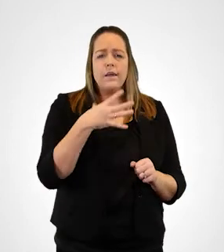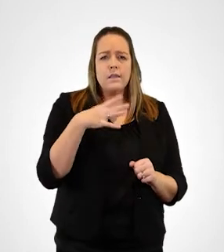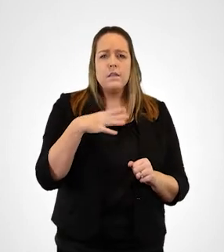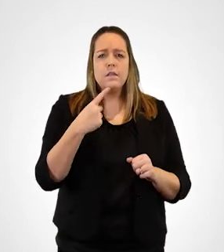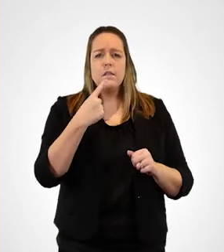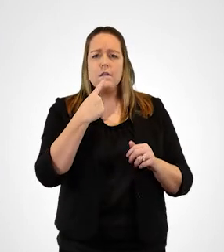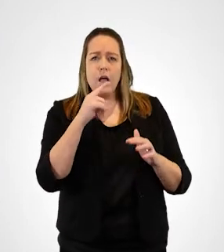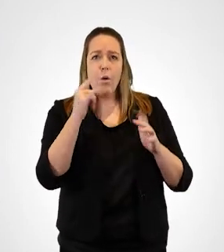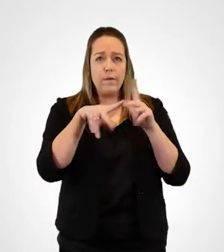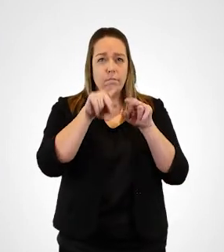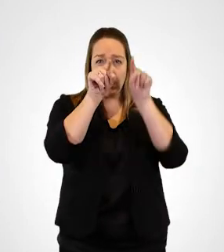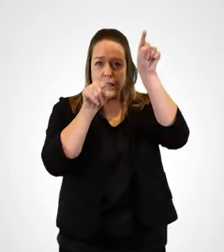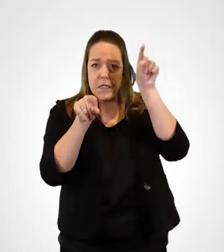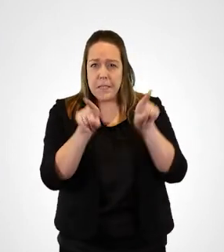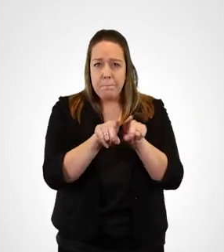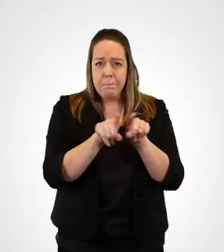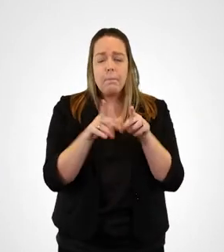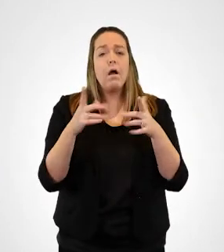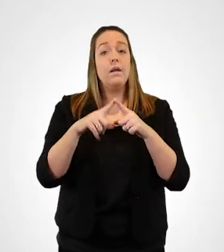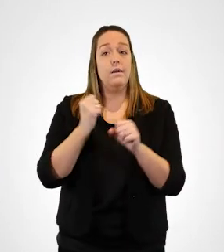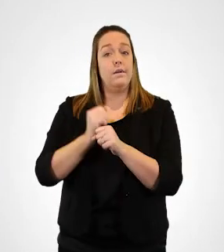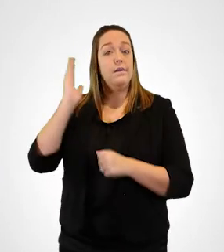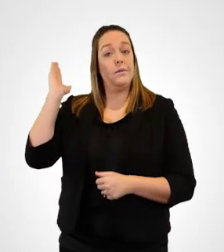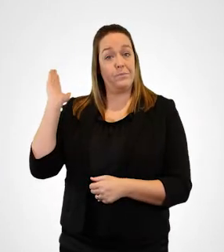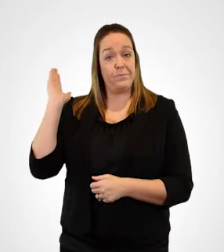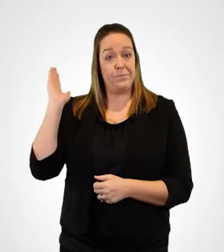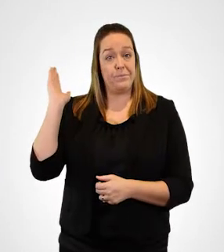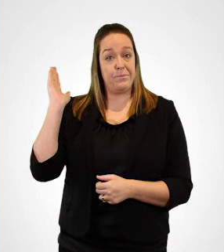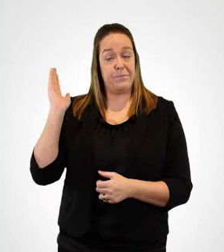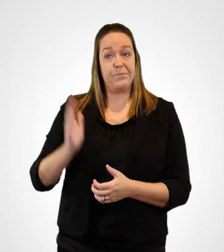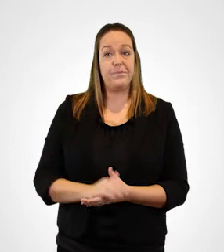about things that were the same. So we would start with a picture - in this case,